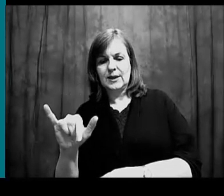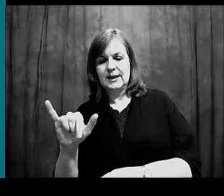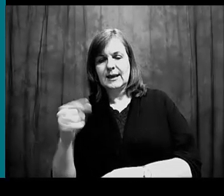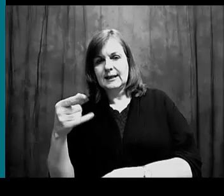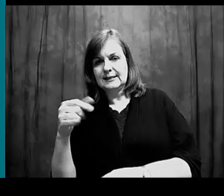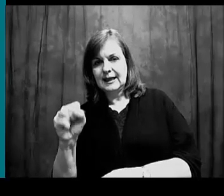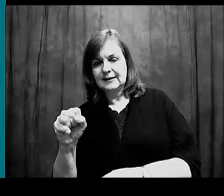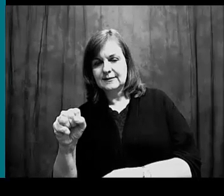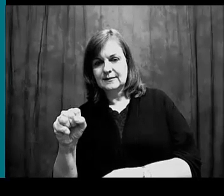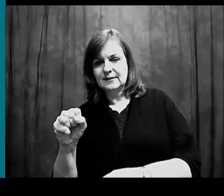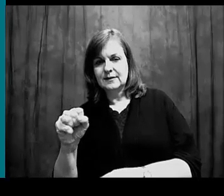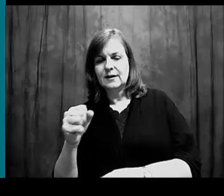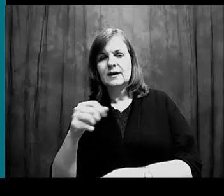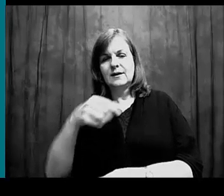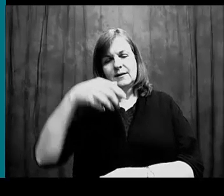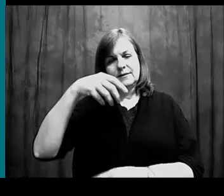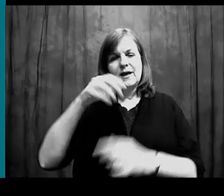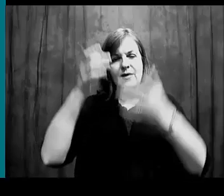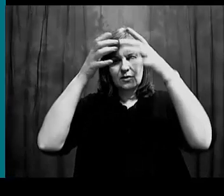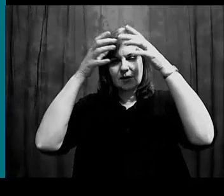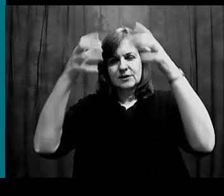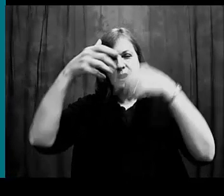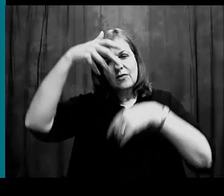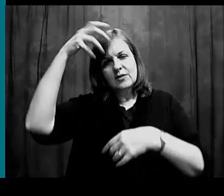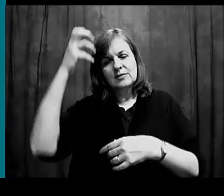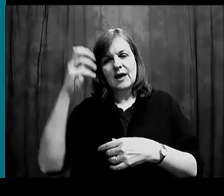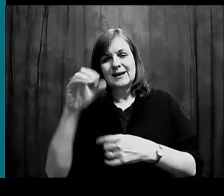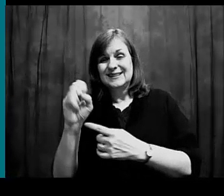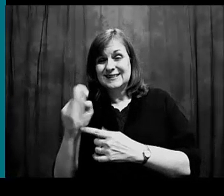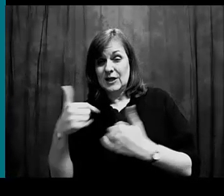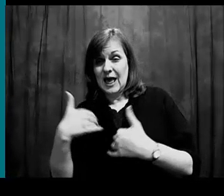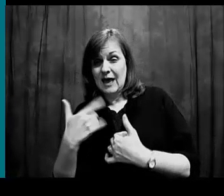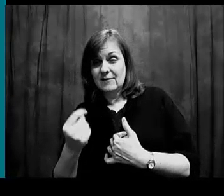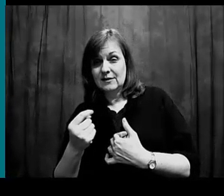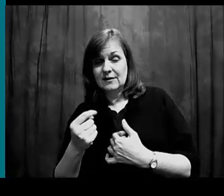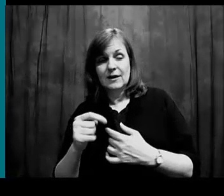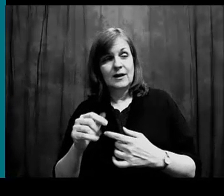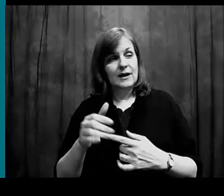but a deer, a lion and a seal do